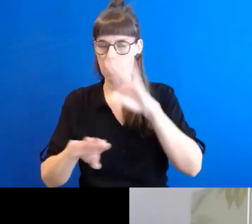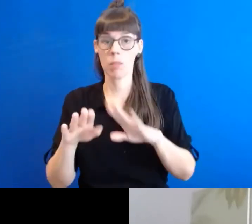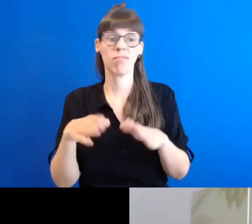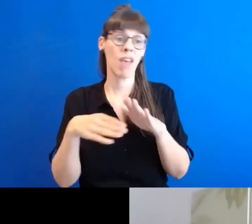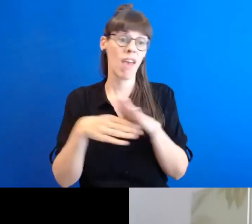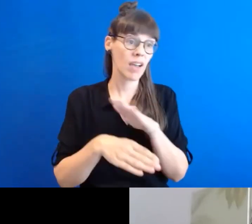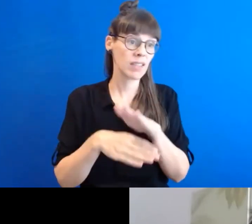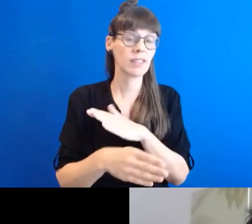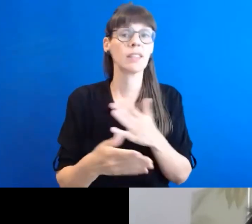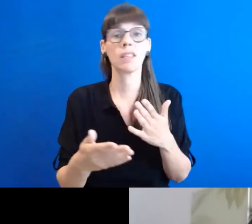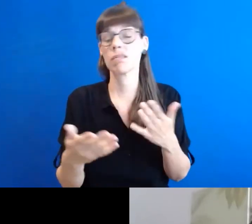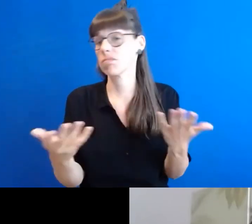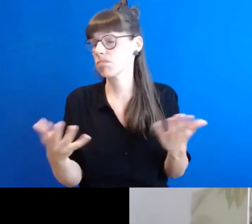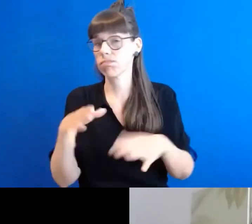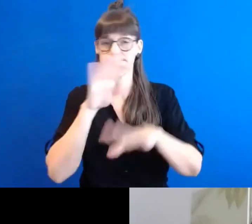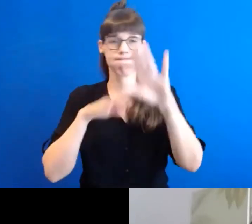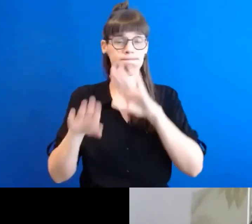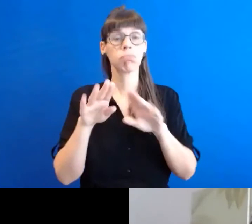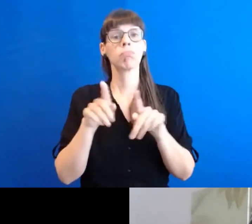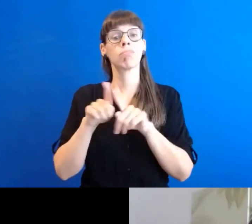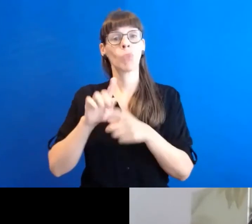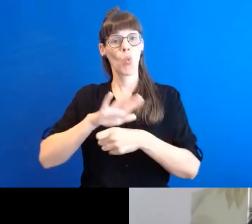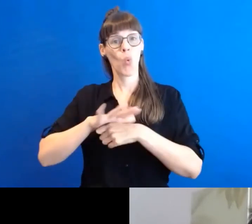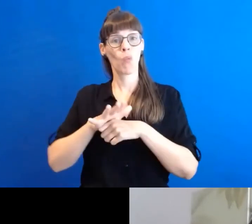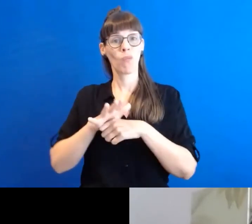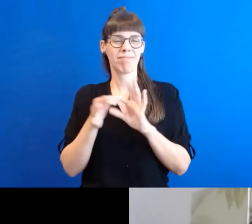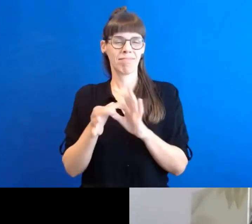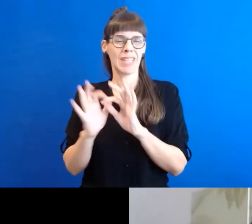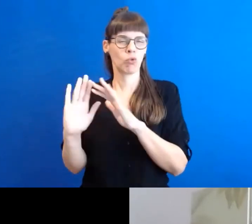forced to flee, persons with disabilities continued to face